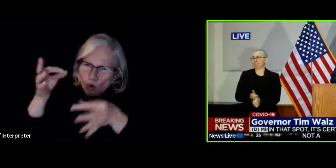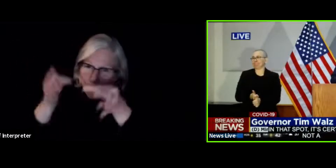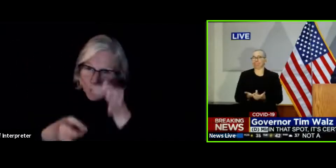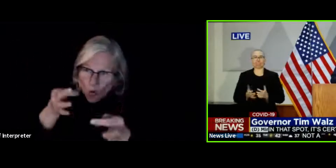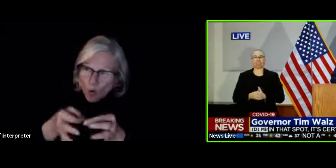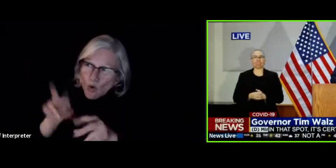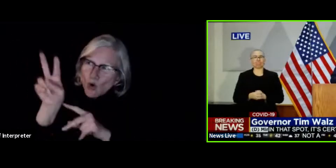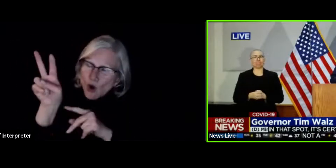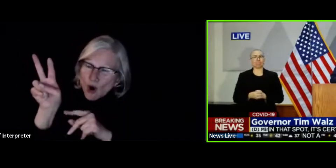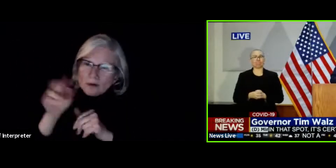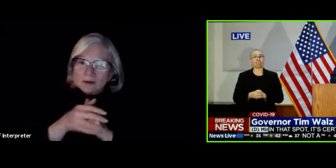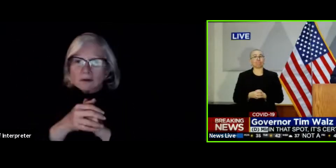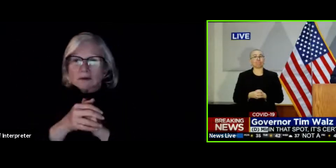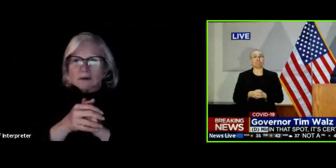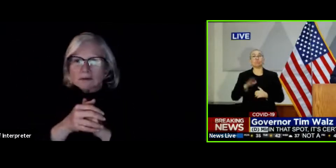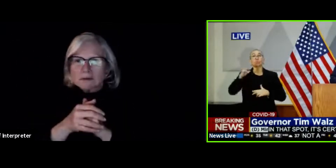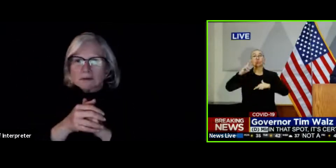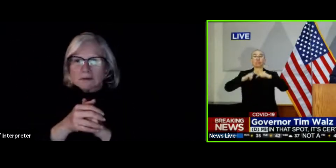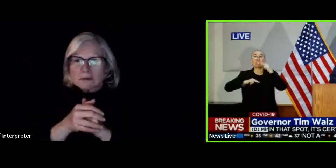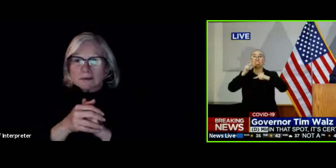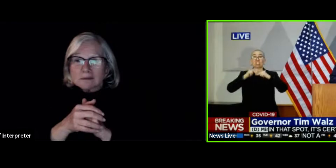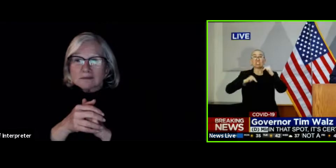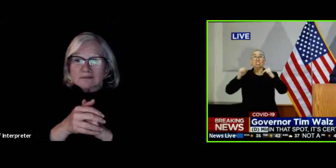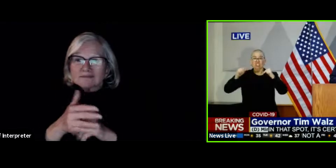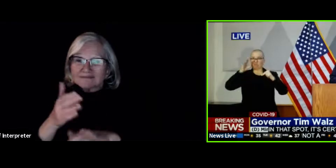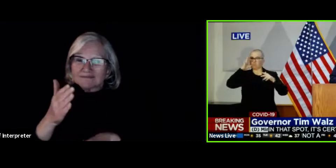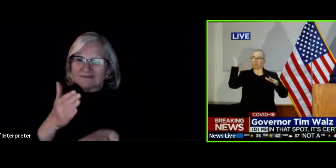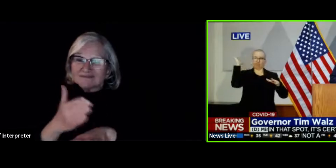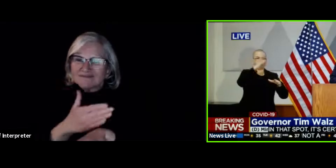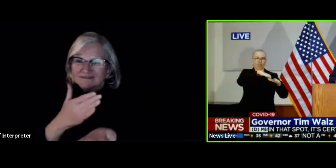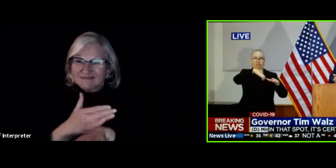CONSTRUCTION WILL GO FORWARDS. IF THE COURTS CHOOSE TO ISSUE A STAY, WE WOULD